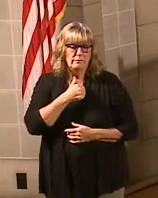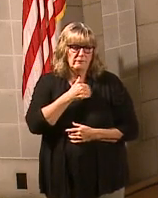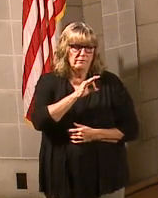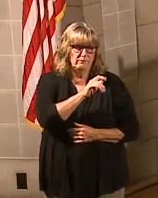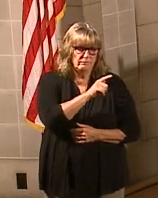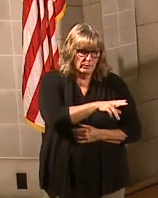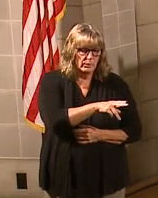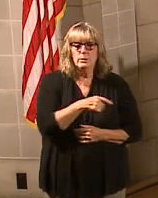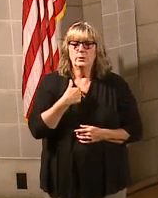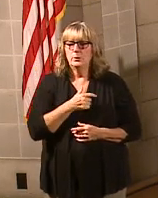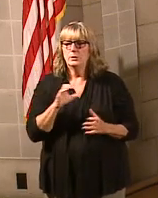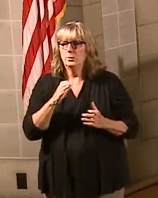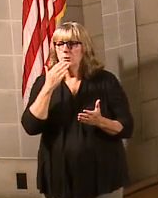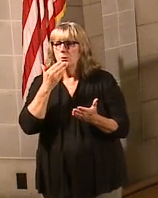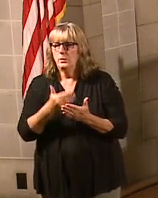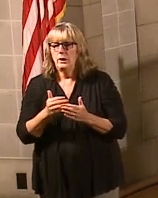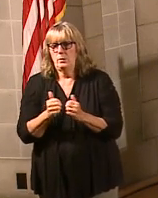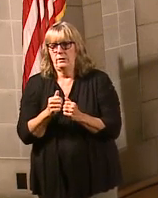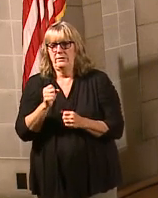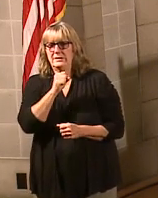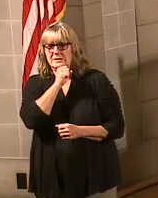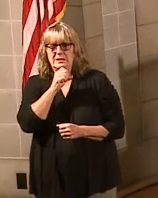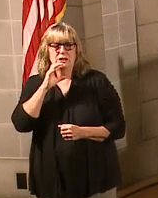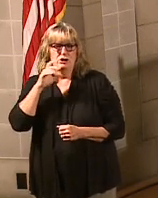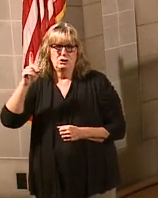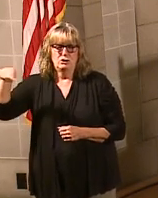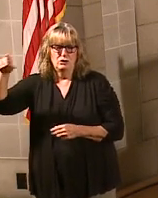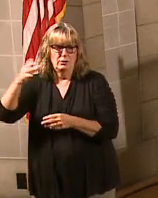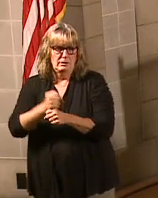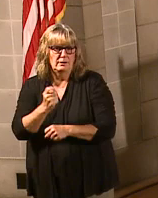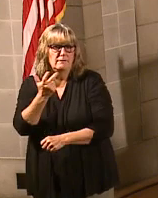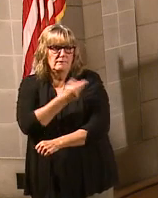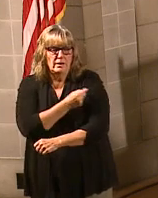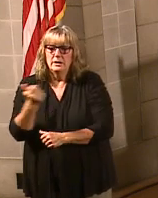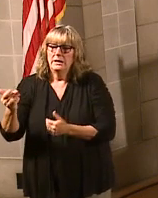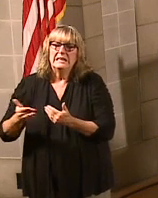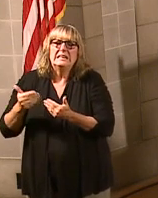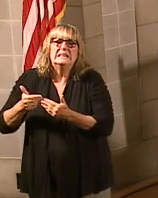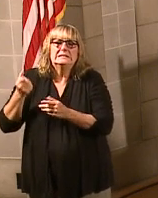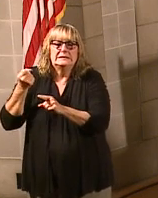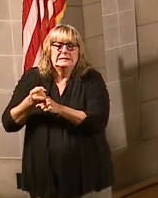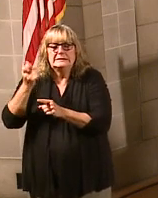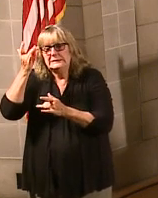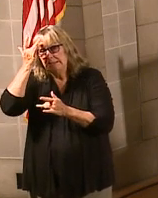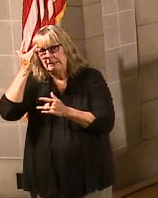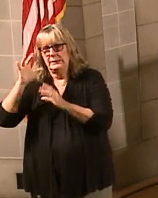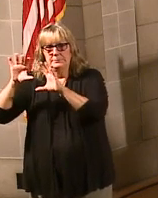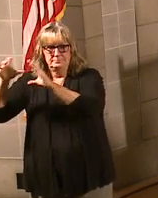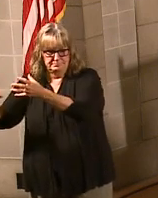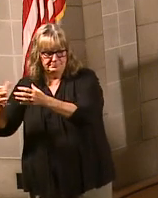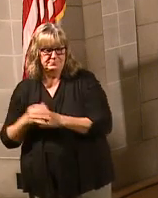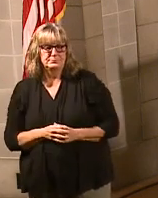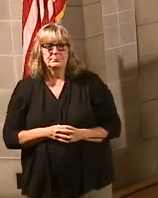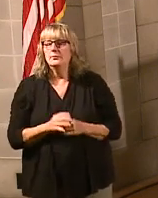THAT'S HIGHER THAN OUR TYPICAL 75%, FOR EXAMPLE, WITH THE FLU, SO WE'RE DOING VERY WELL WITH